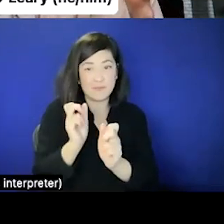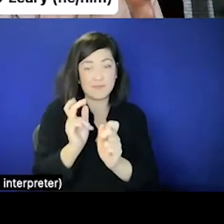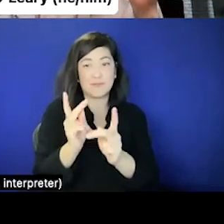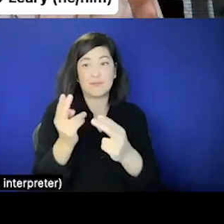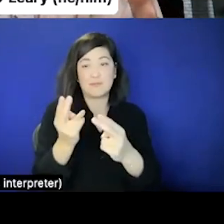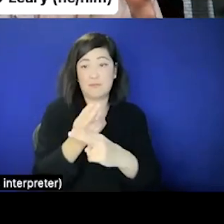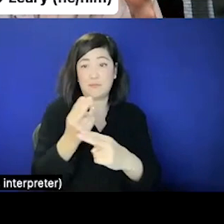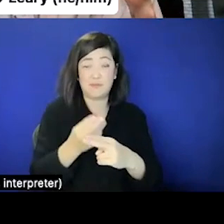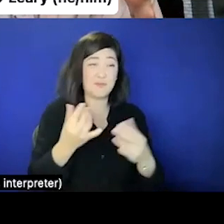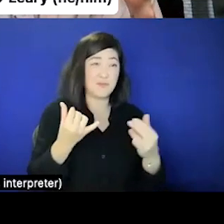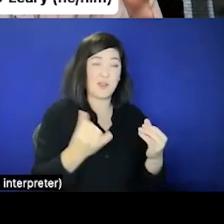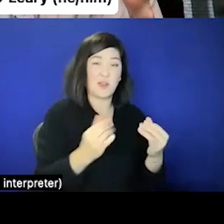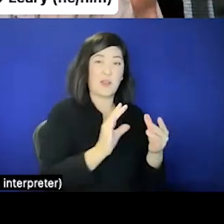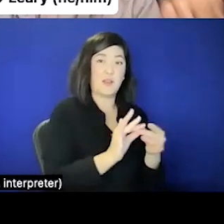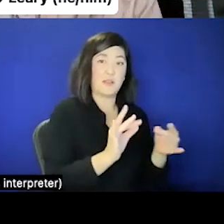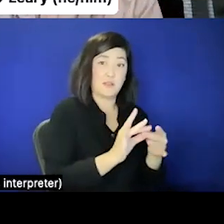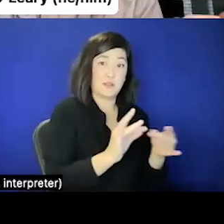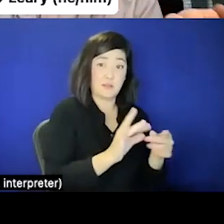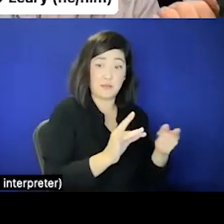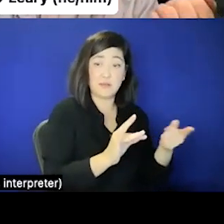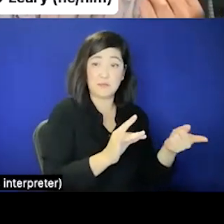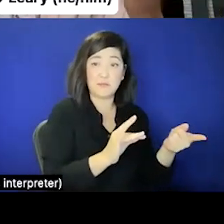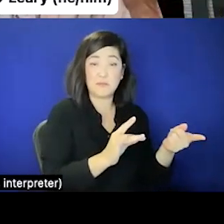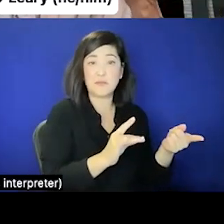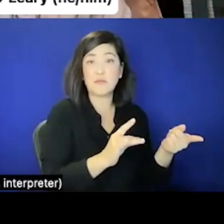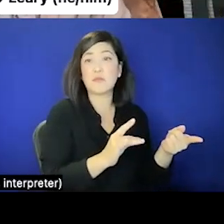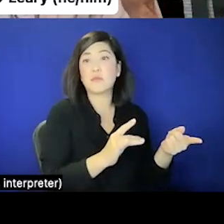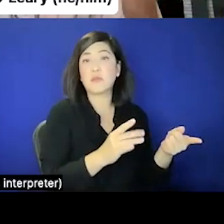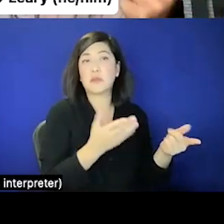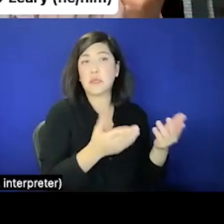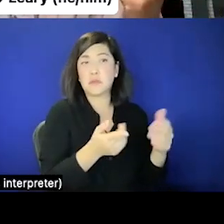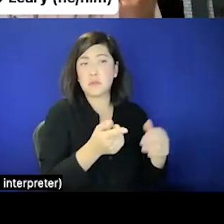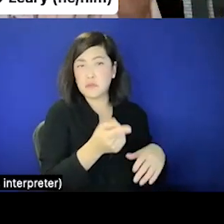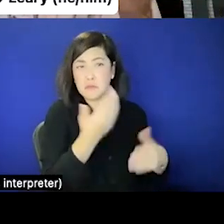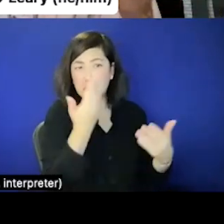of, particularly when people either don't know who to contact for rights or who contact them.